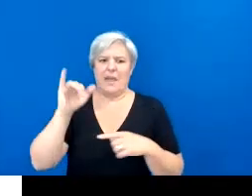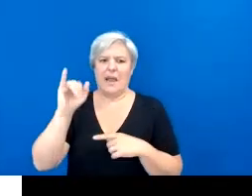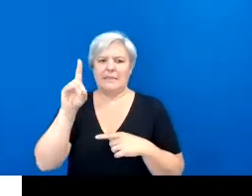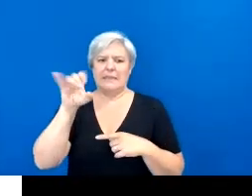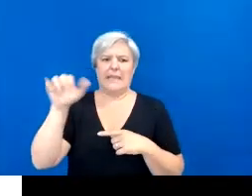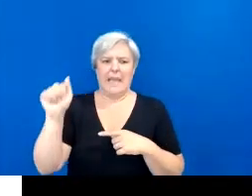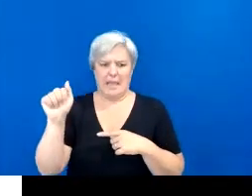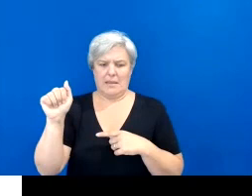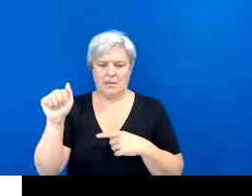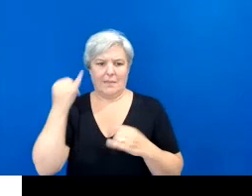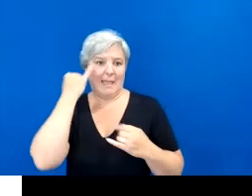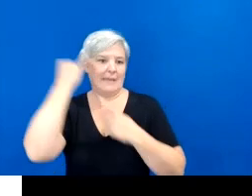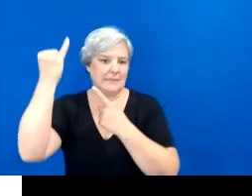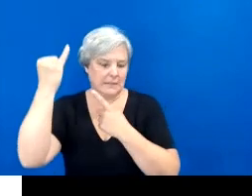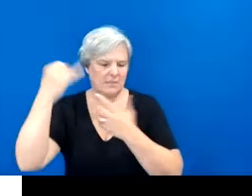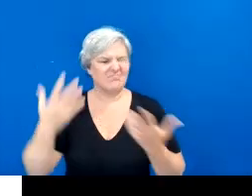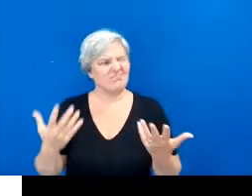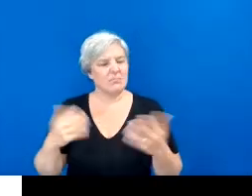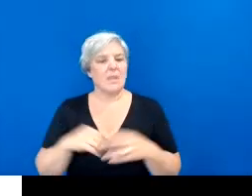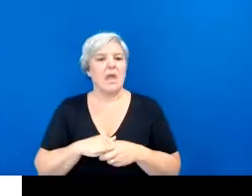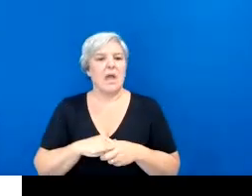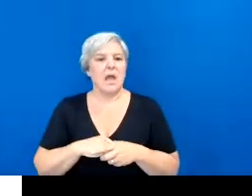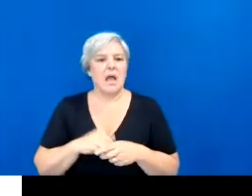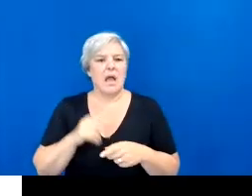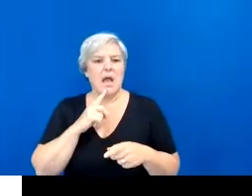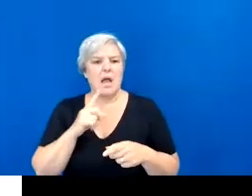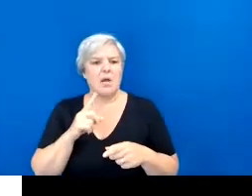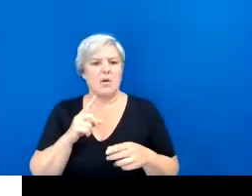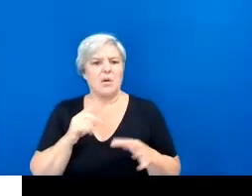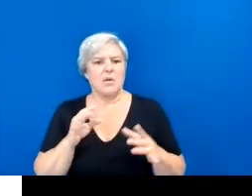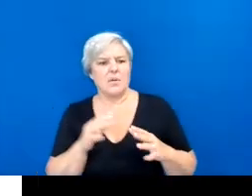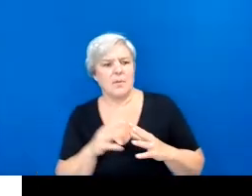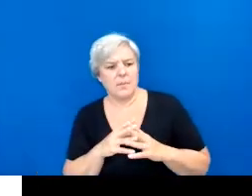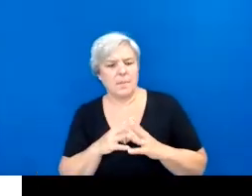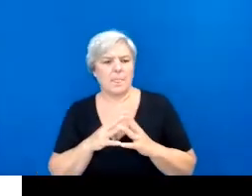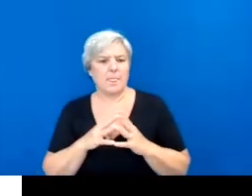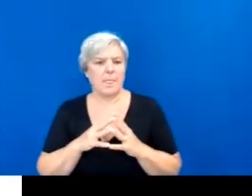In the summer I'm going to actually grab the link